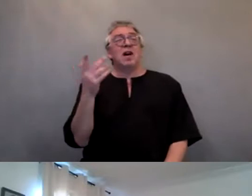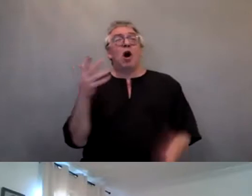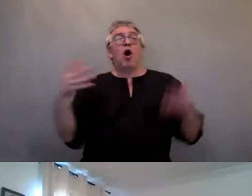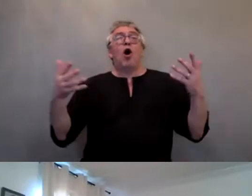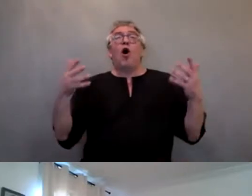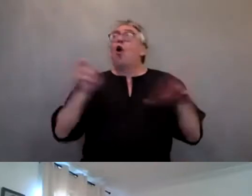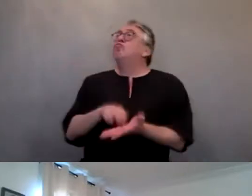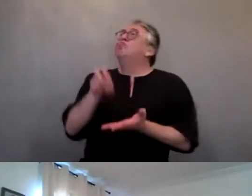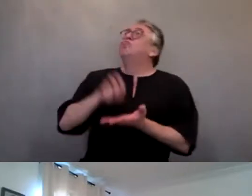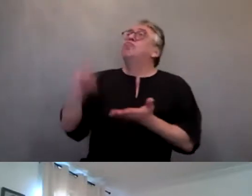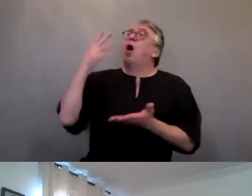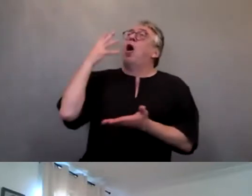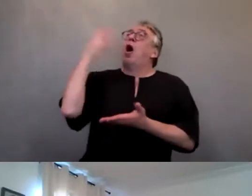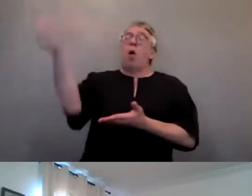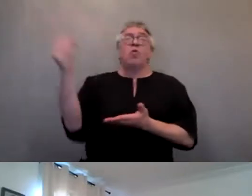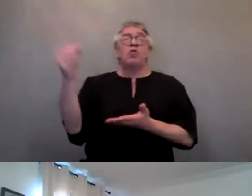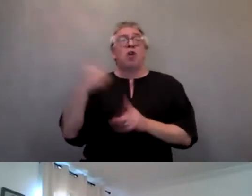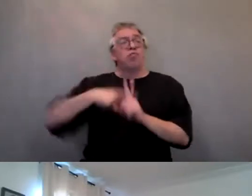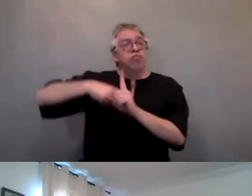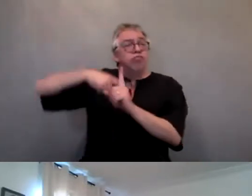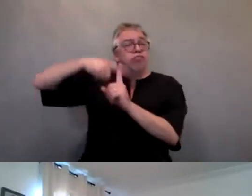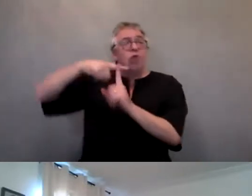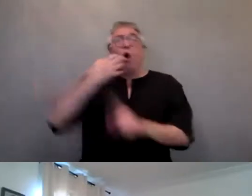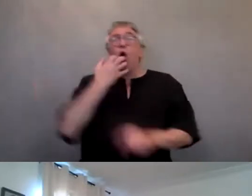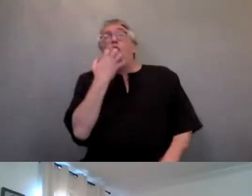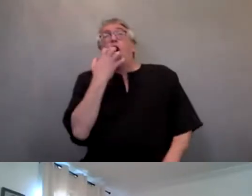really perfect. If it is hot outside, it is not so comfort